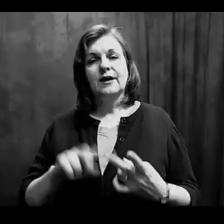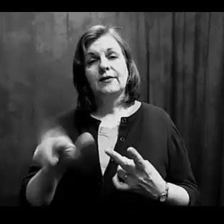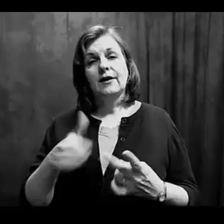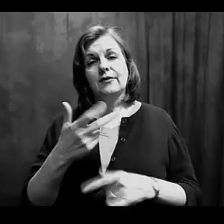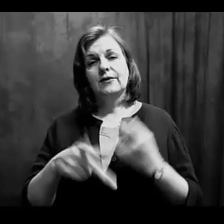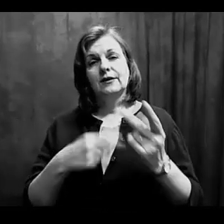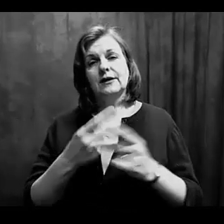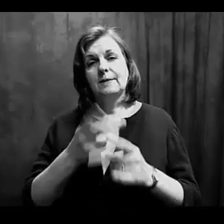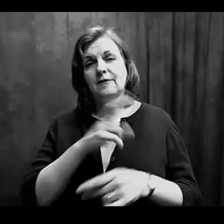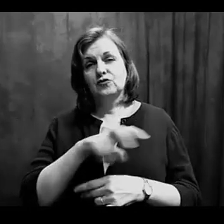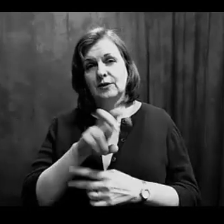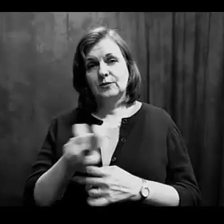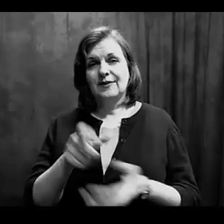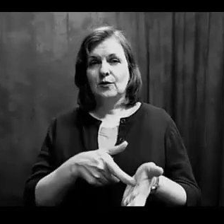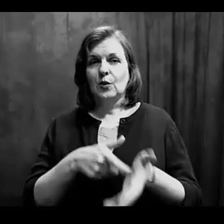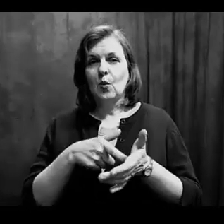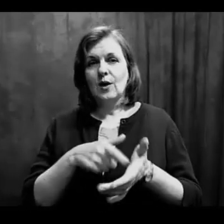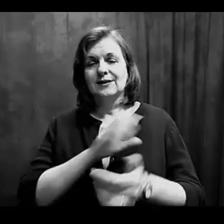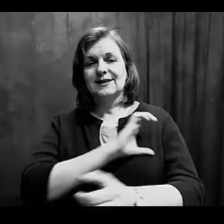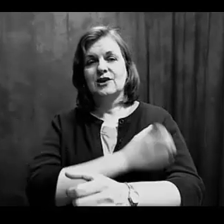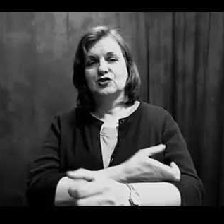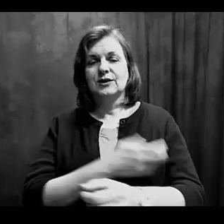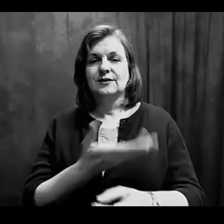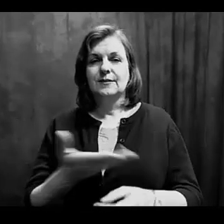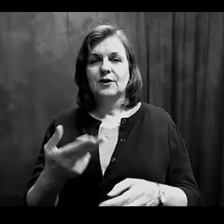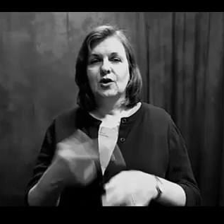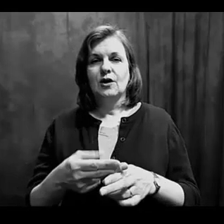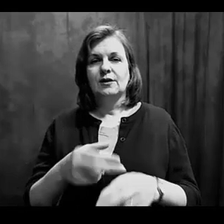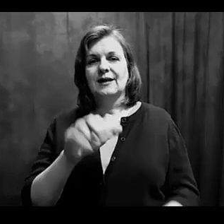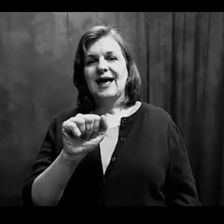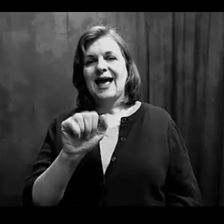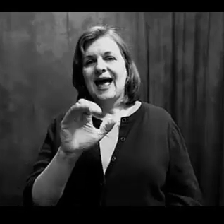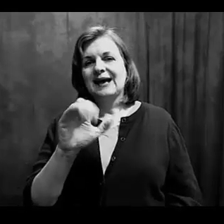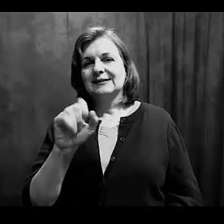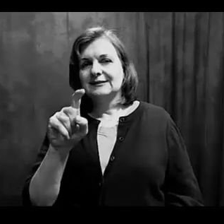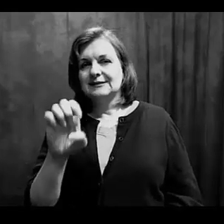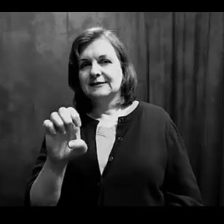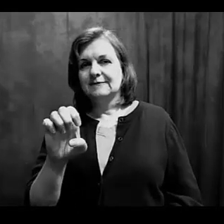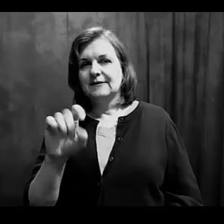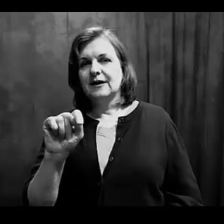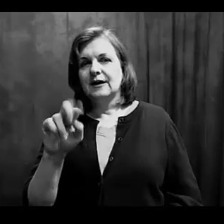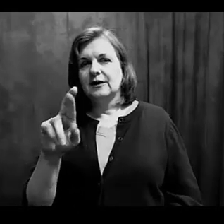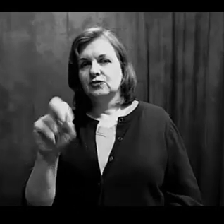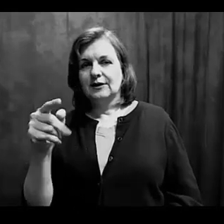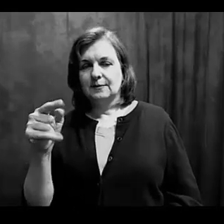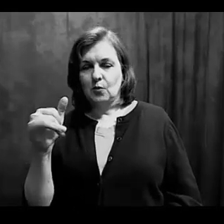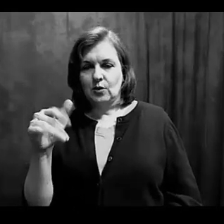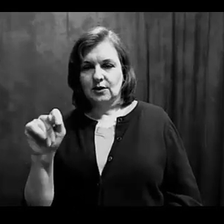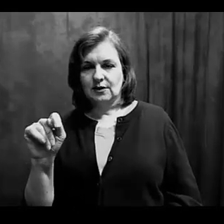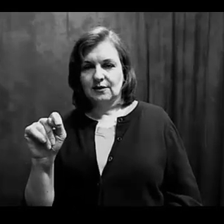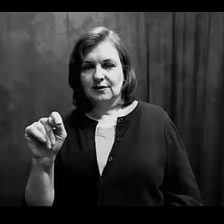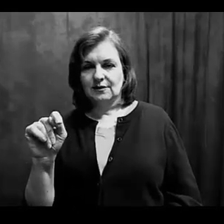transport that we need to look at that's going to cost as energy directly is something known as active transport - so this is just